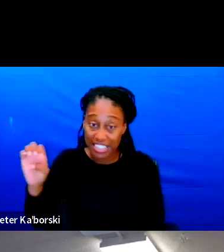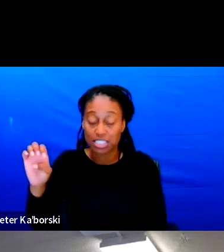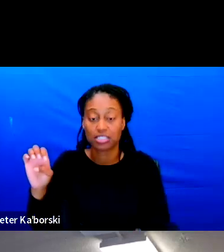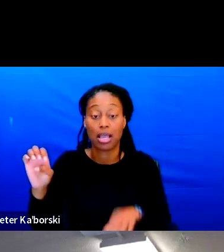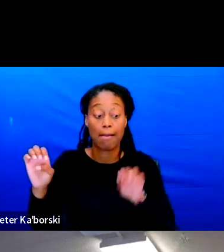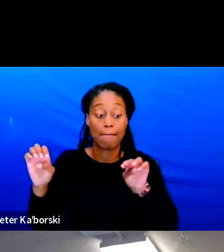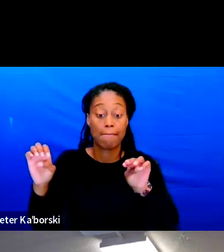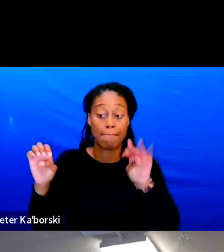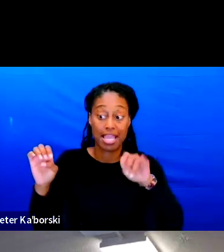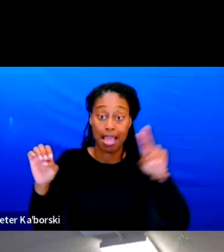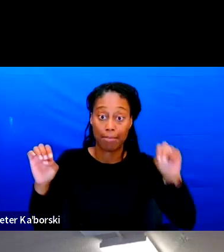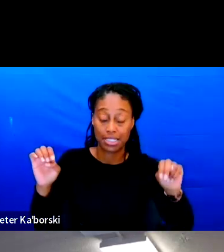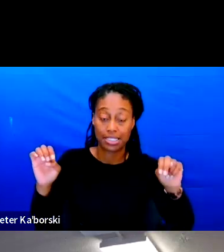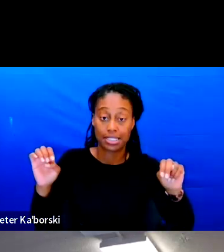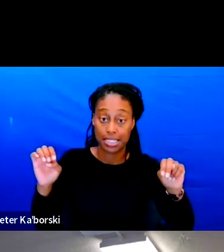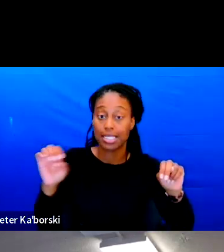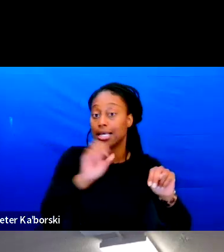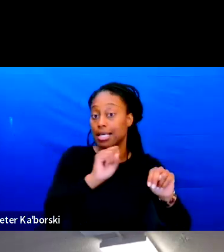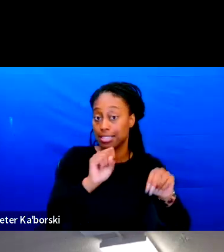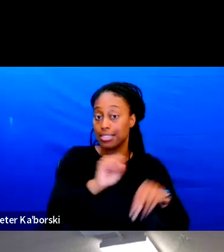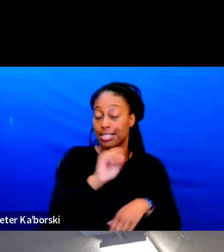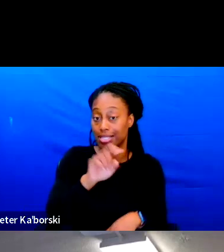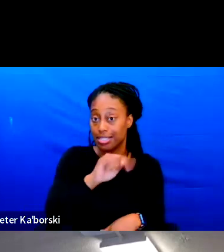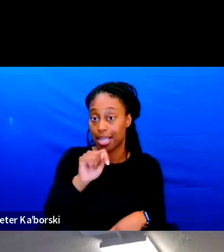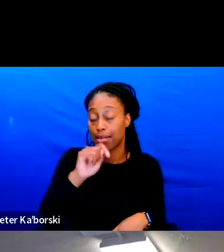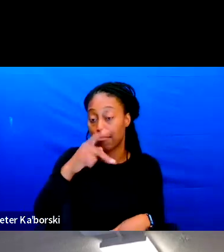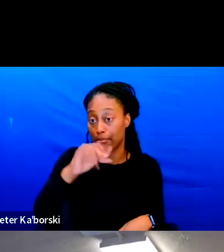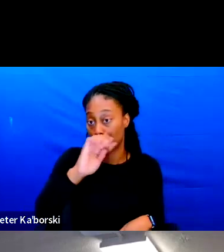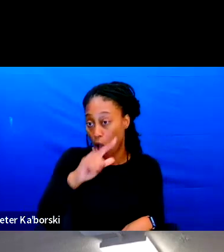Kyle Kleist: Saint Paul. Serving 10 counties predominantly rural